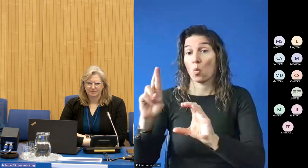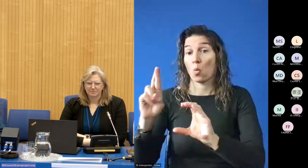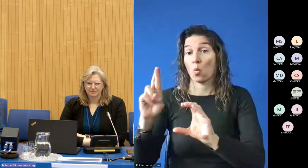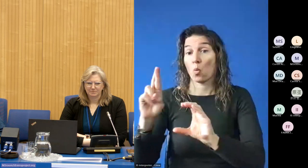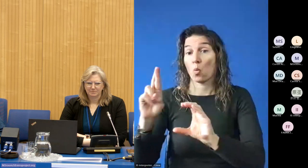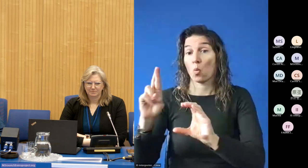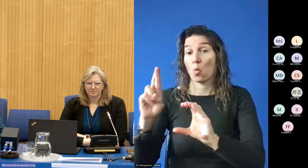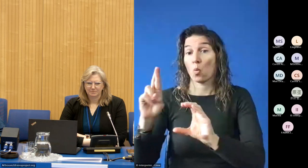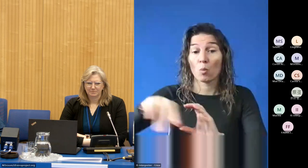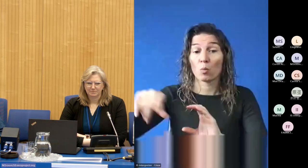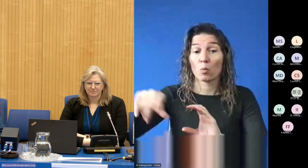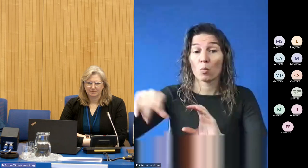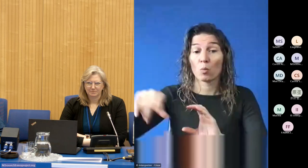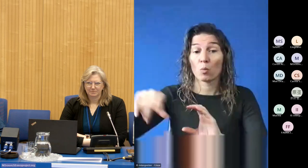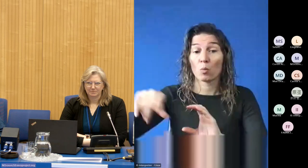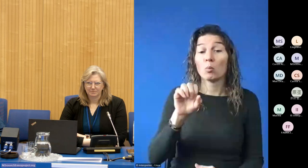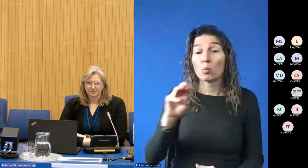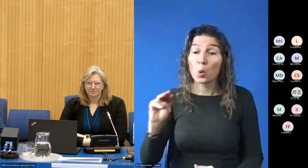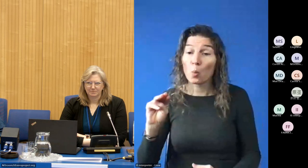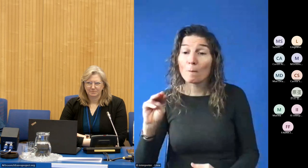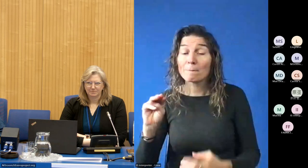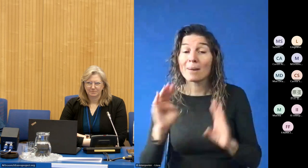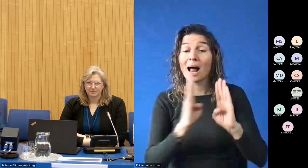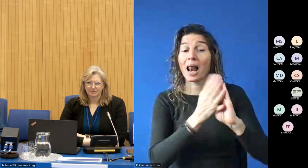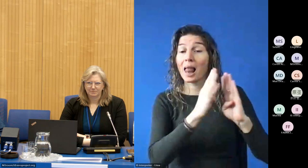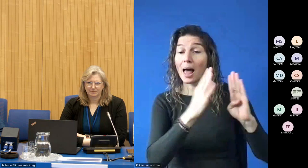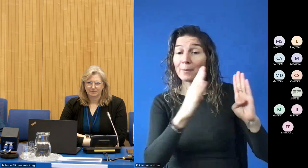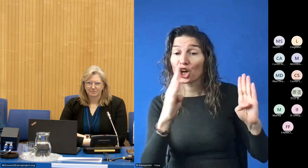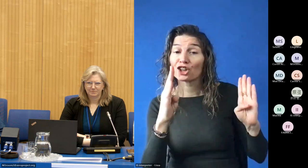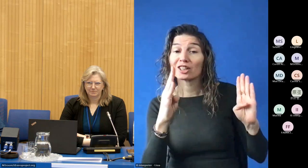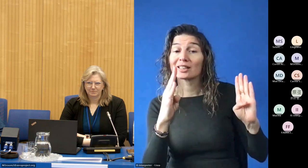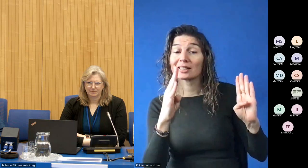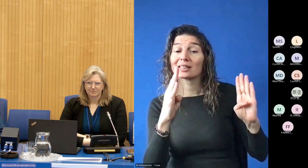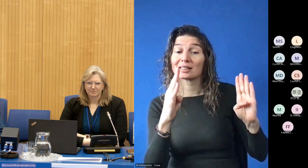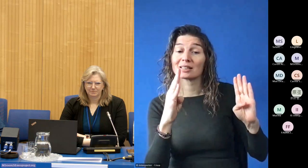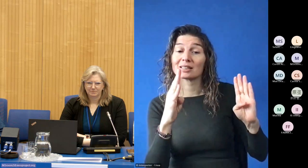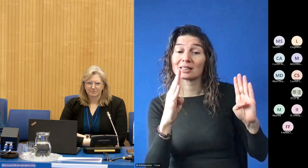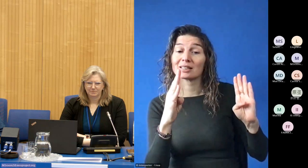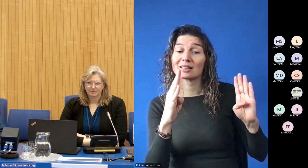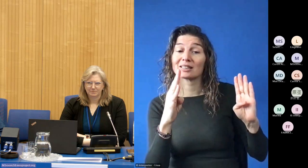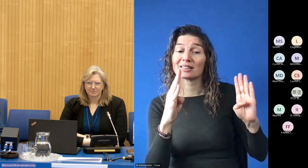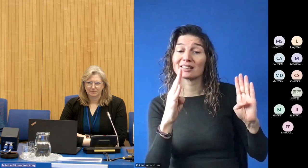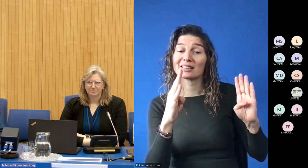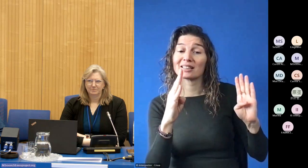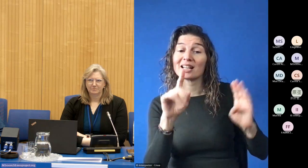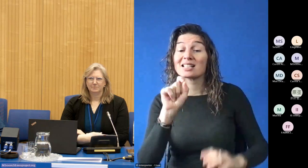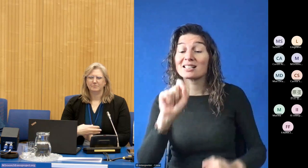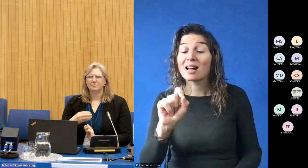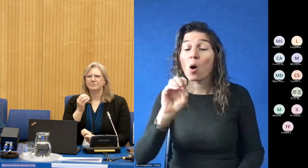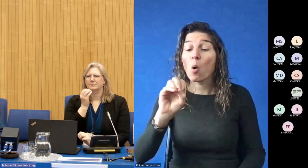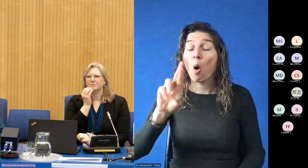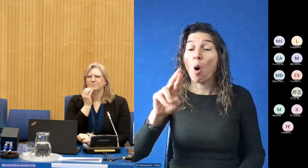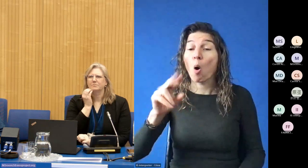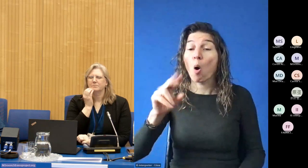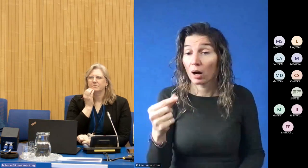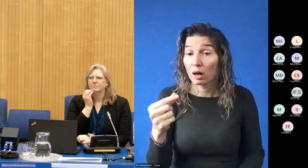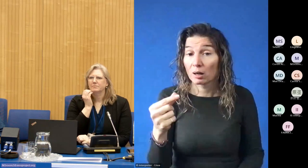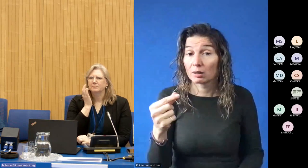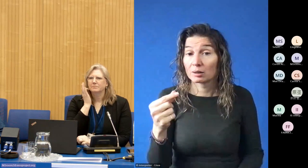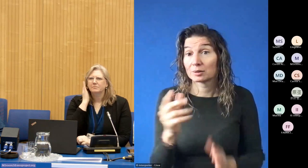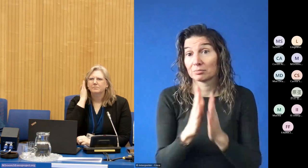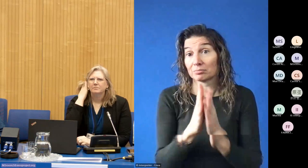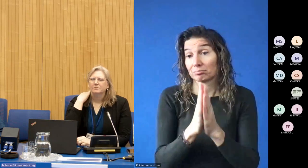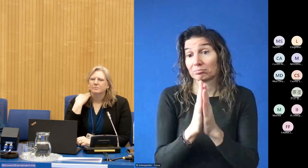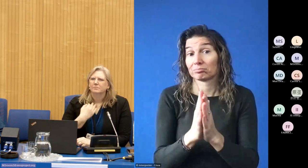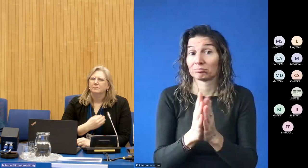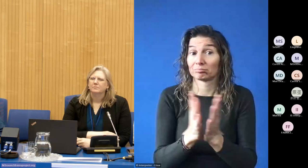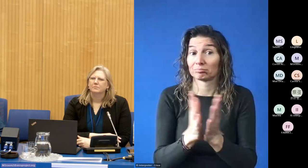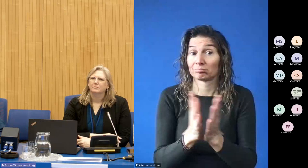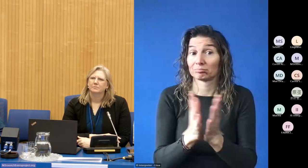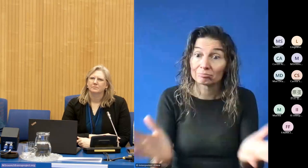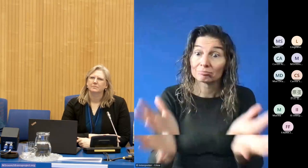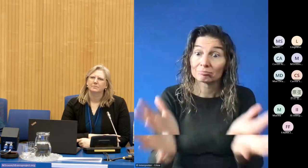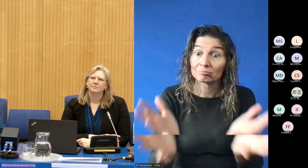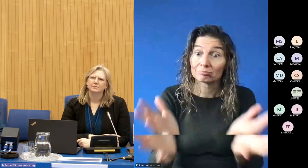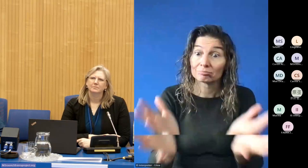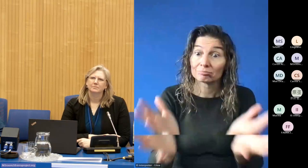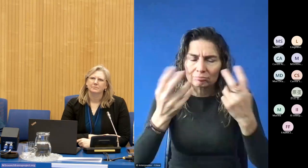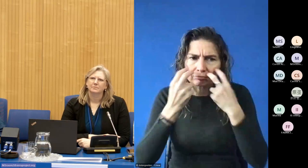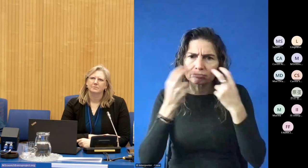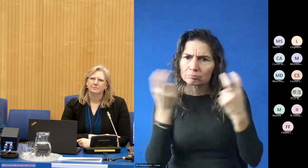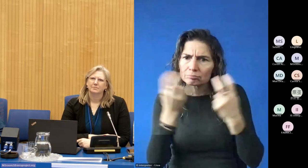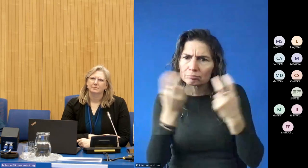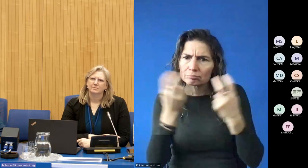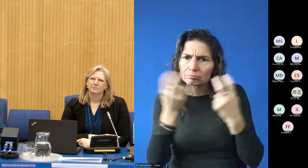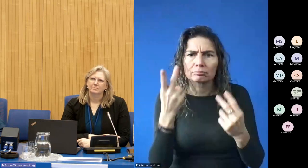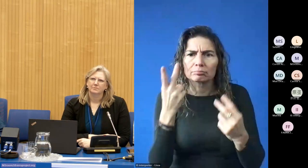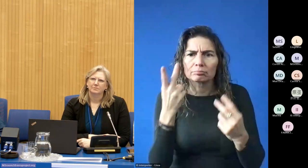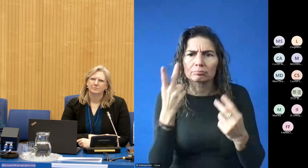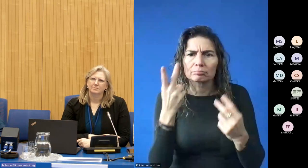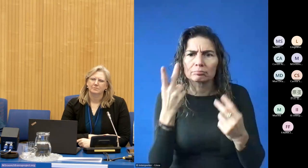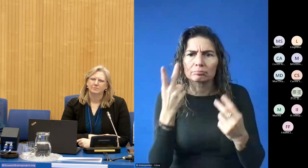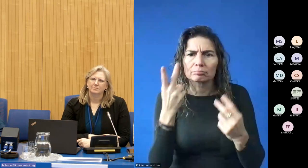library. Bloom library.org. So, I would encourage you to explore that. We have mainly used it for